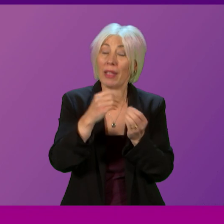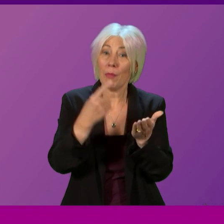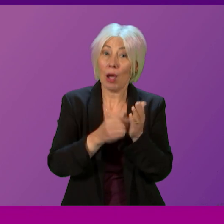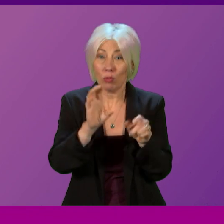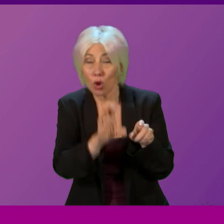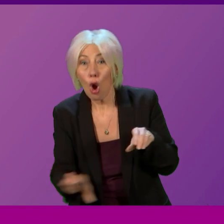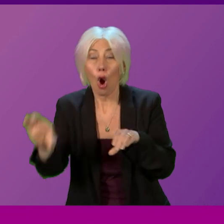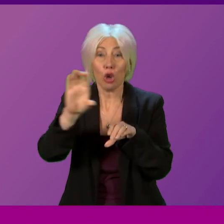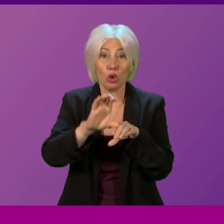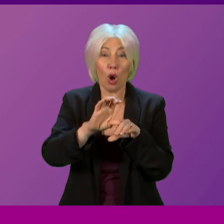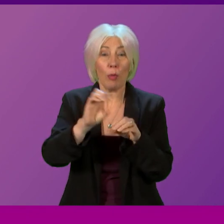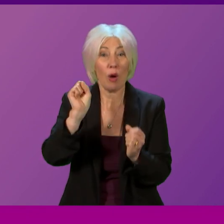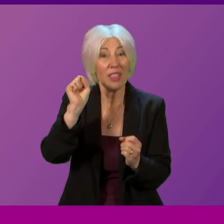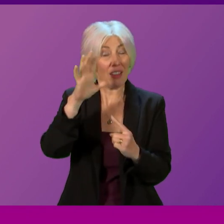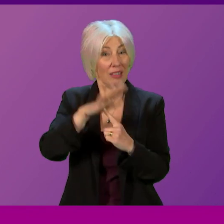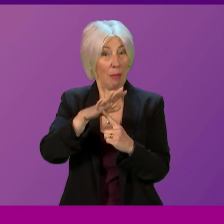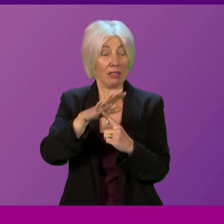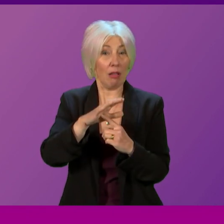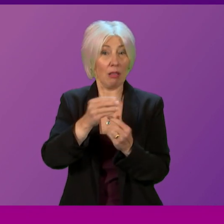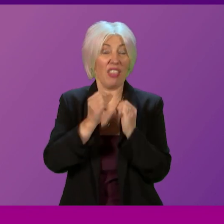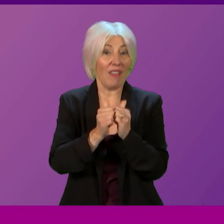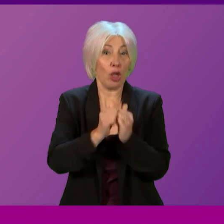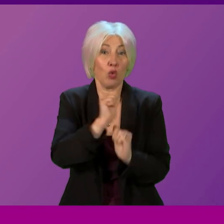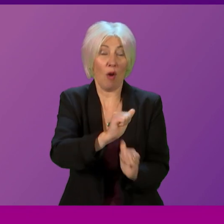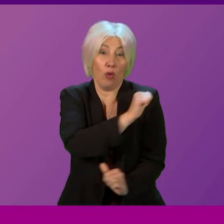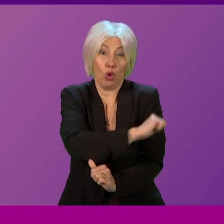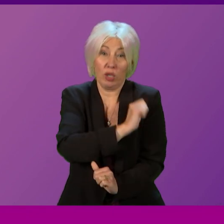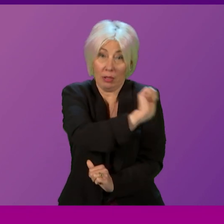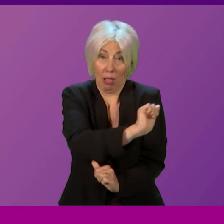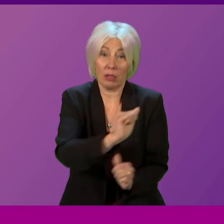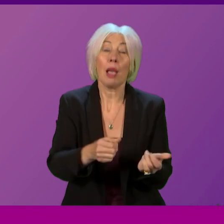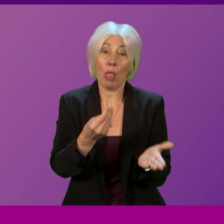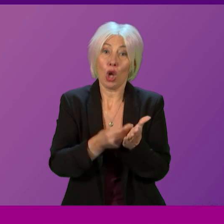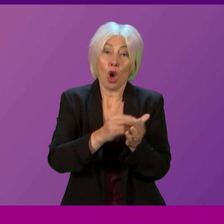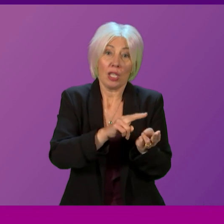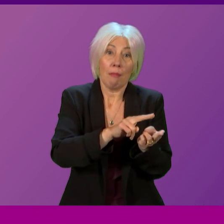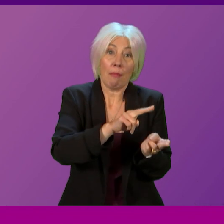the initial capital value of the projects, with costs increasing due to inflation.